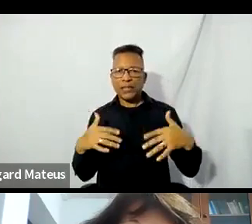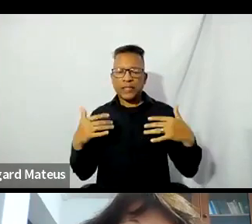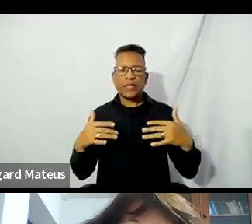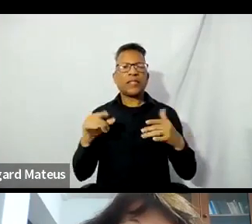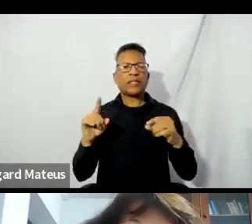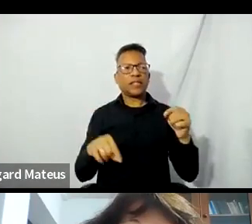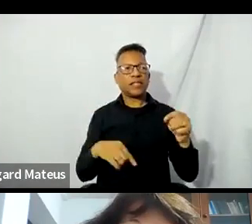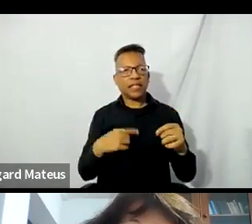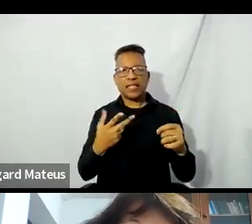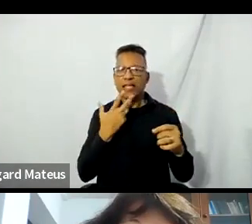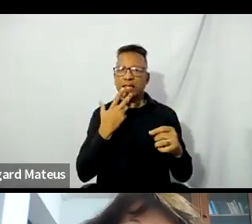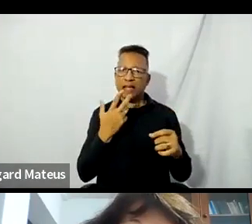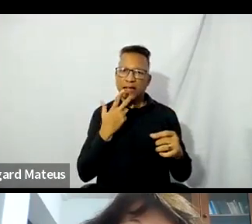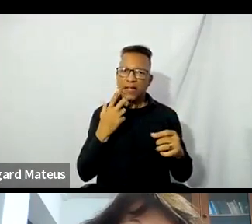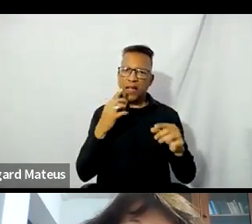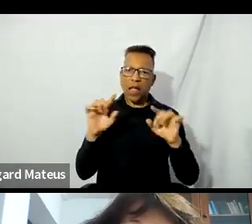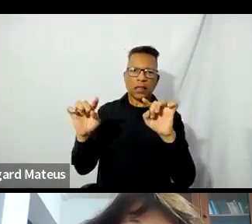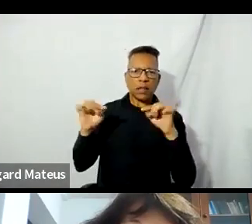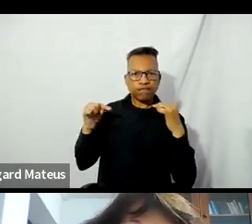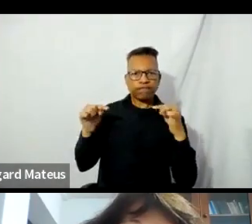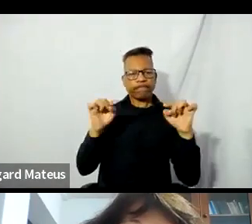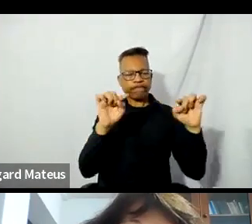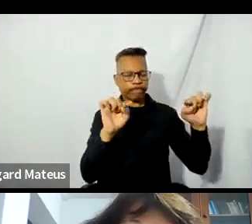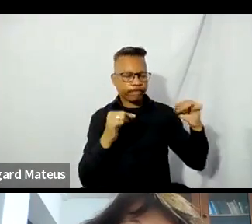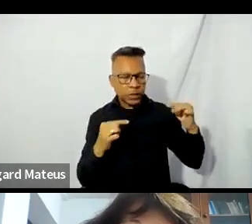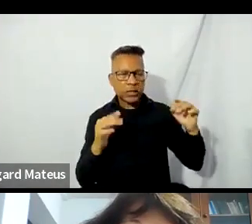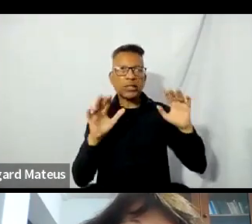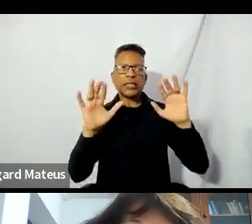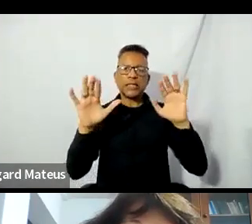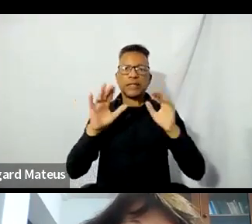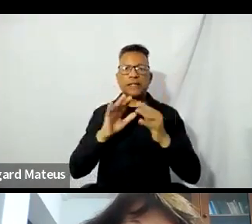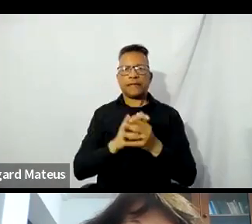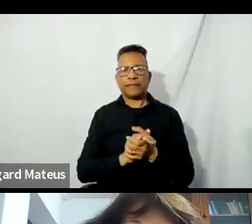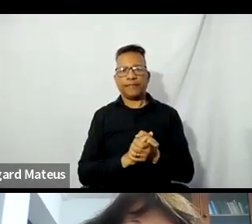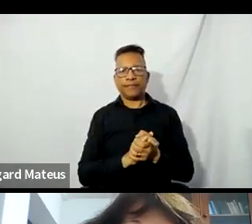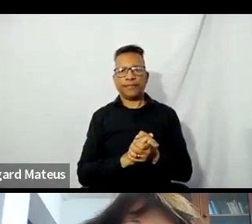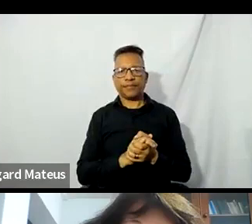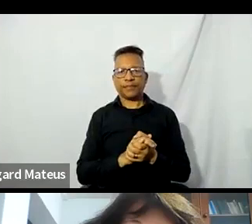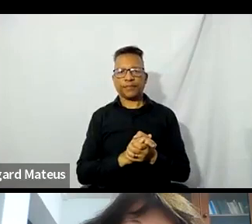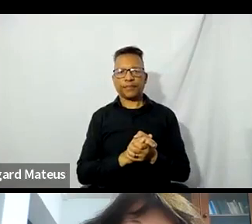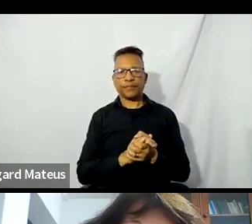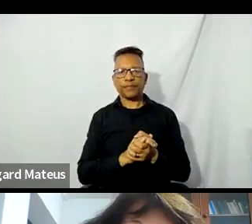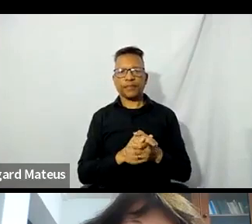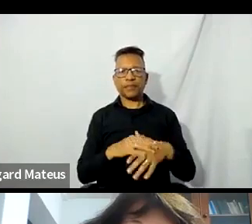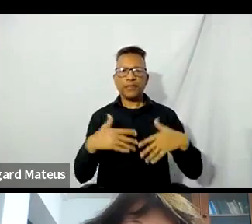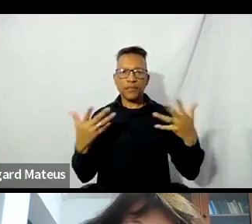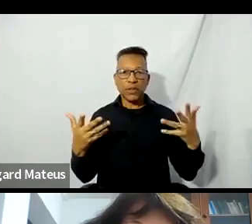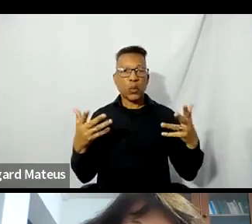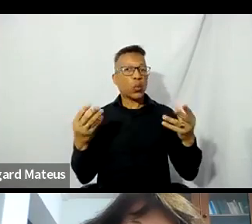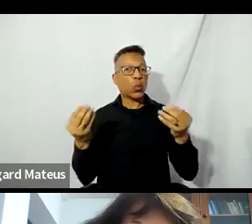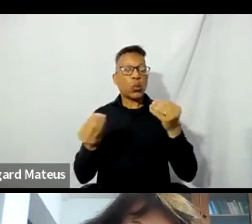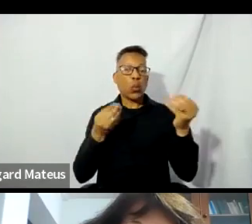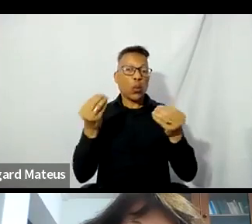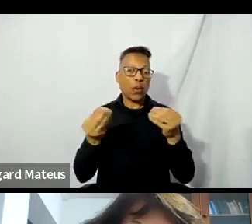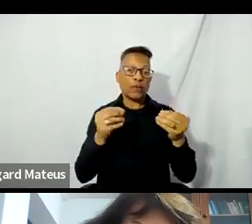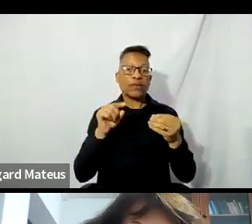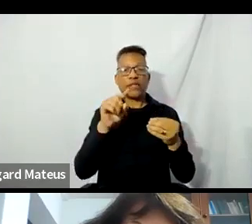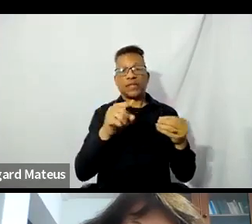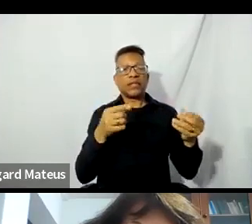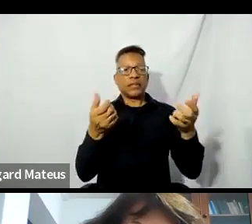in my use against you. So. So you probably heard So. So you probably heard about this. So my question is just is just maybe something is just maybe something to close this and to give us some